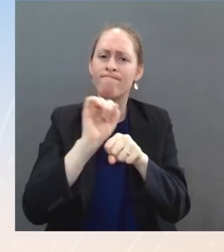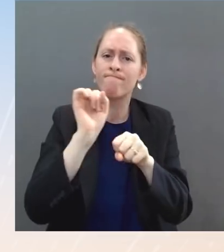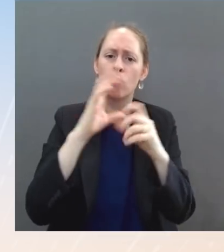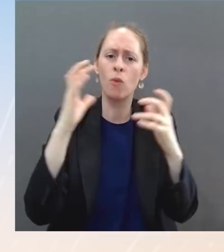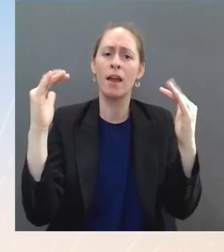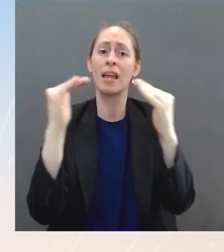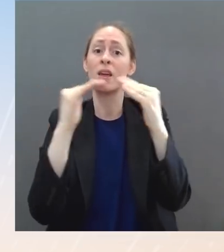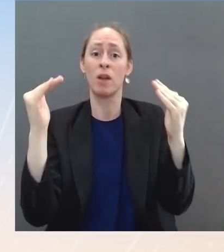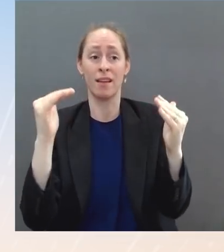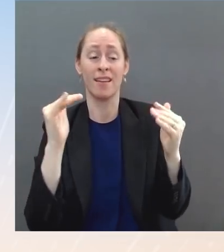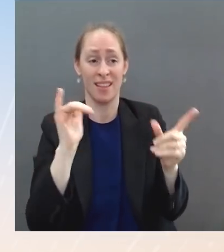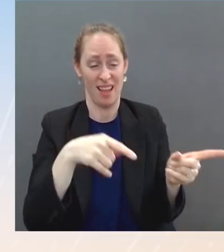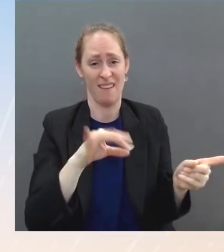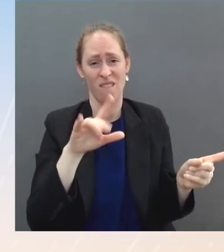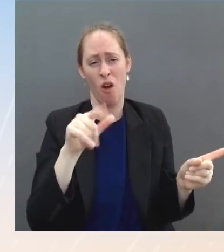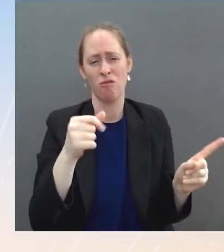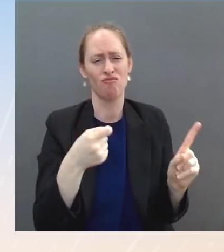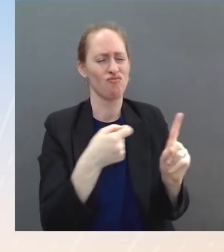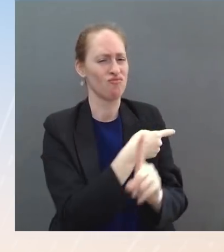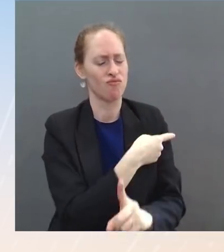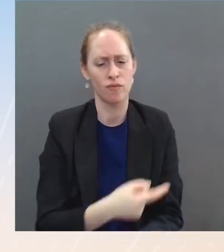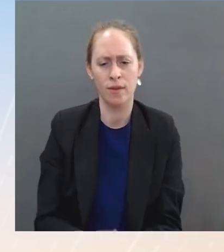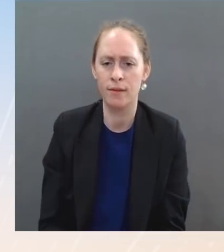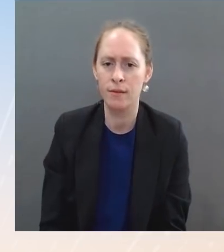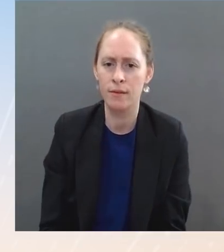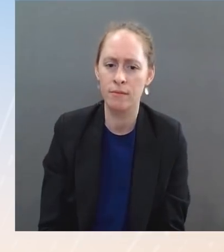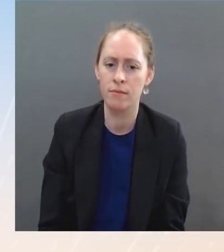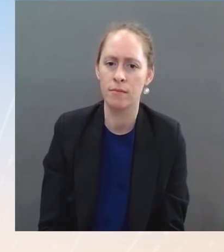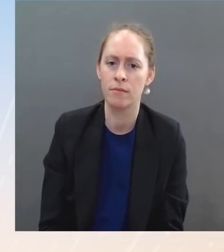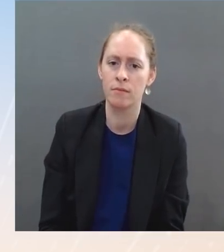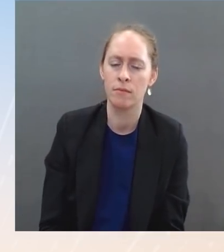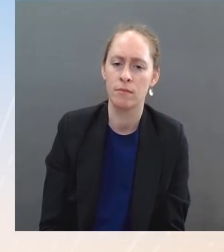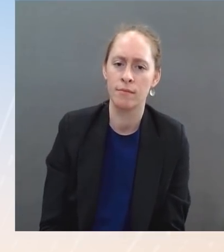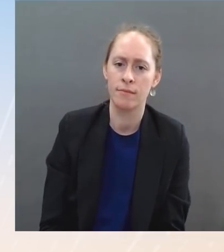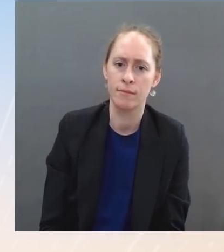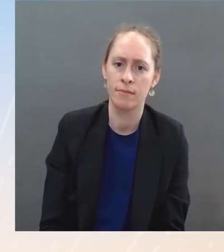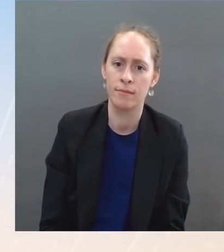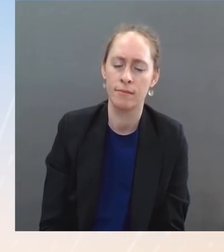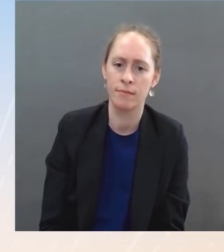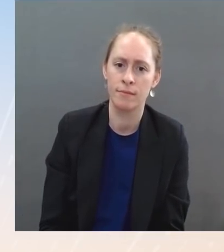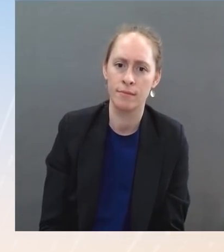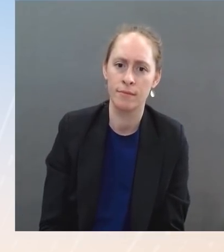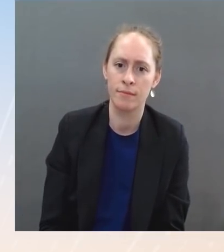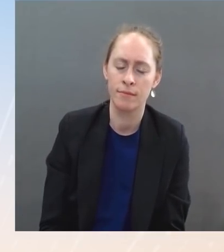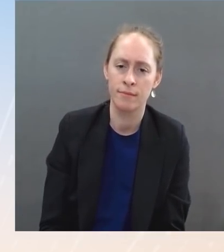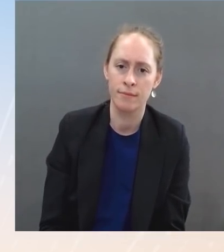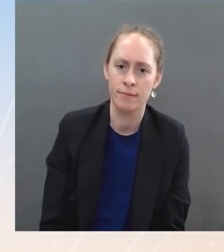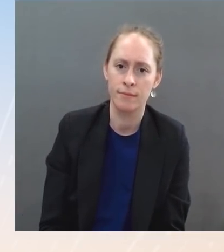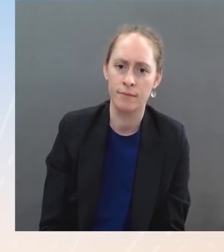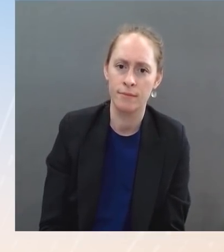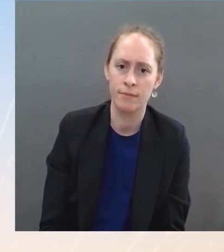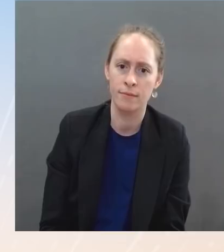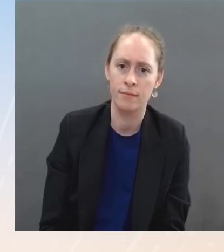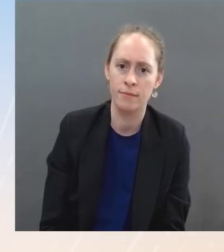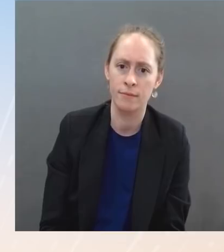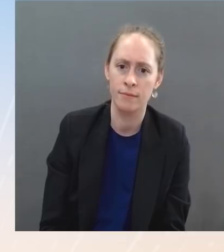So if you guys oppose this law that bans classroom instruction about sexual orientation and gender identity